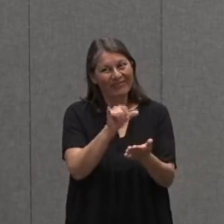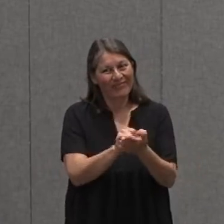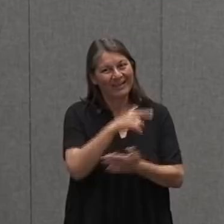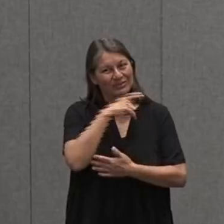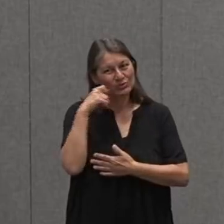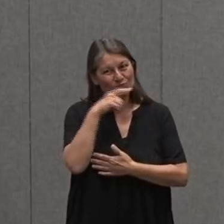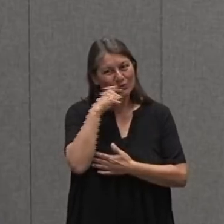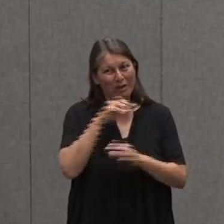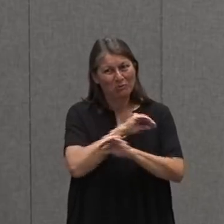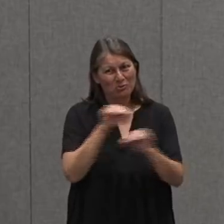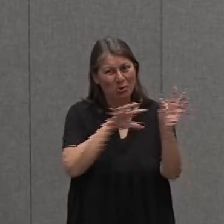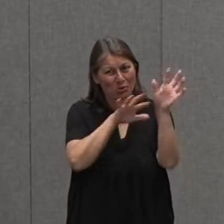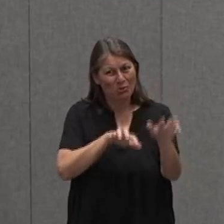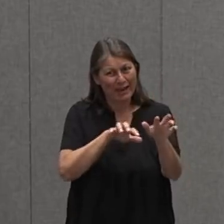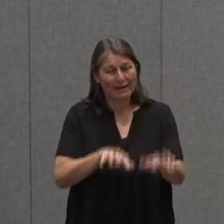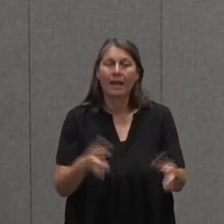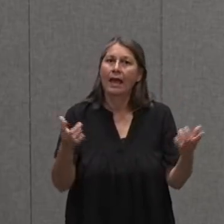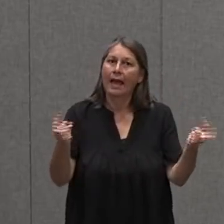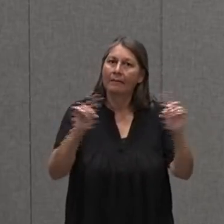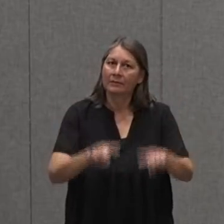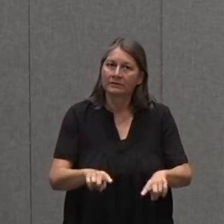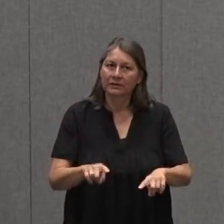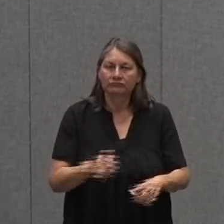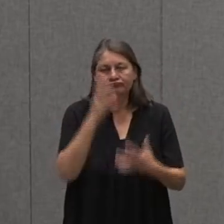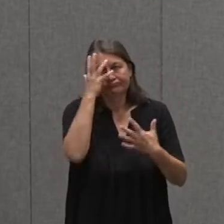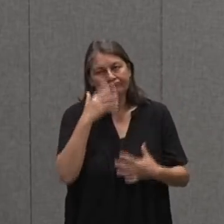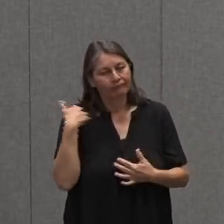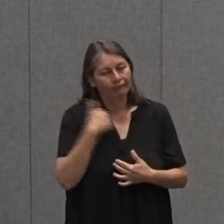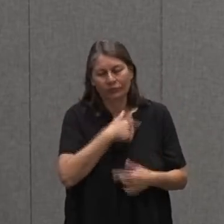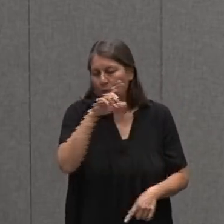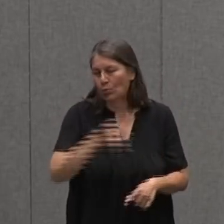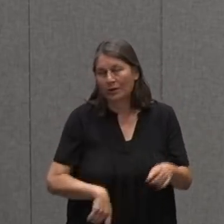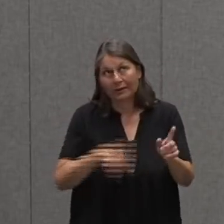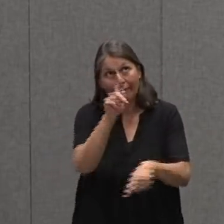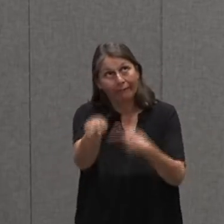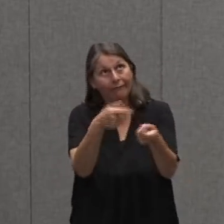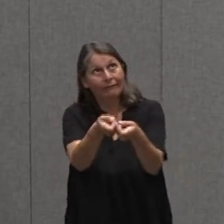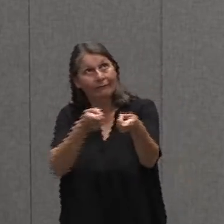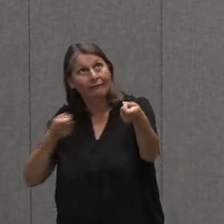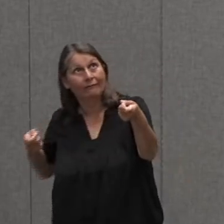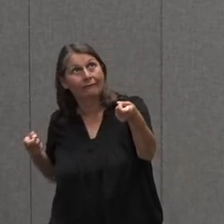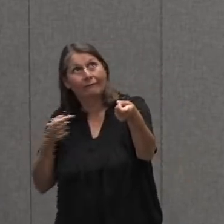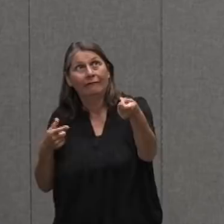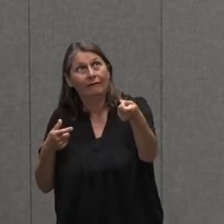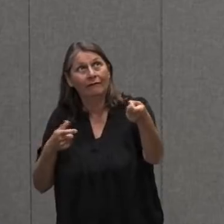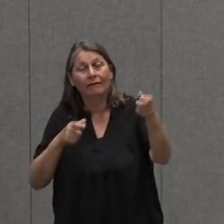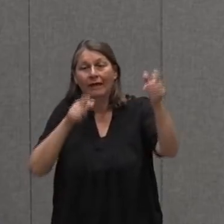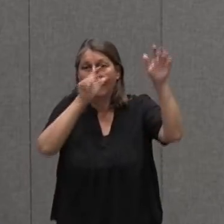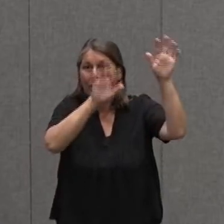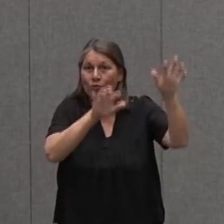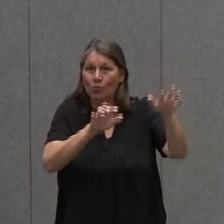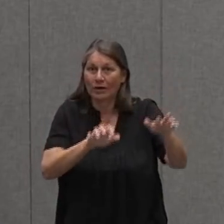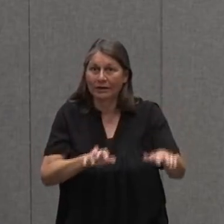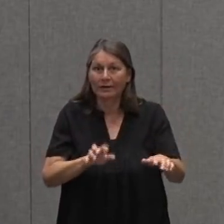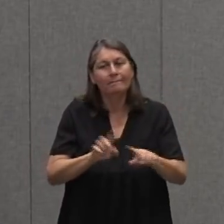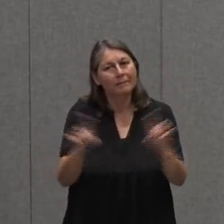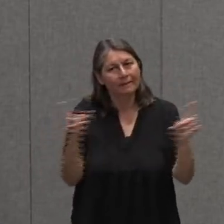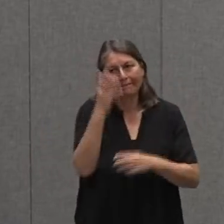we probably can't shoot an arrow up into a cloud and then have the rain come down, but it was a beautiful story.